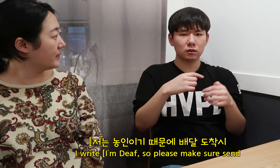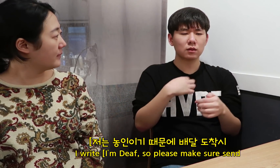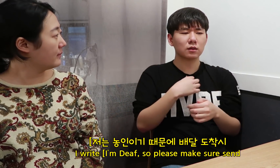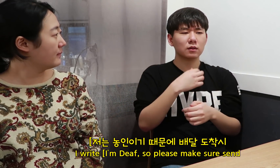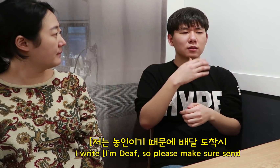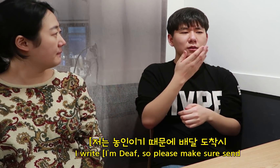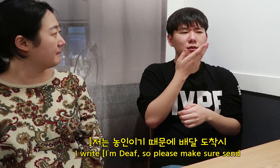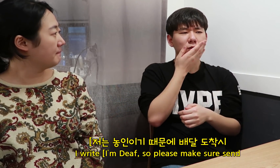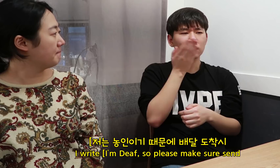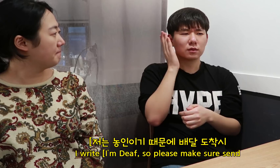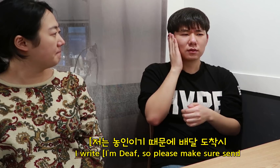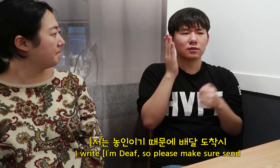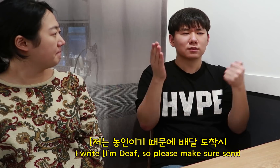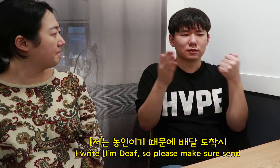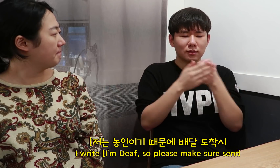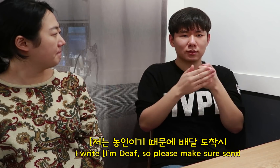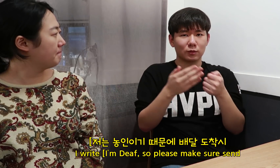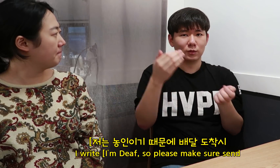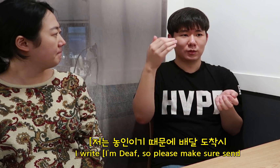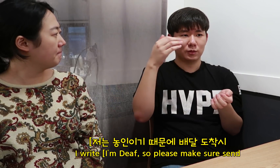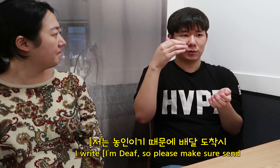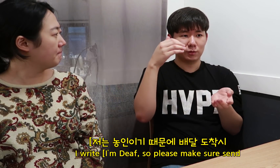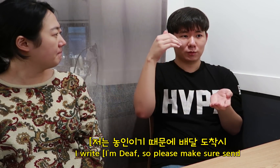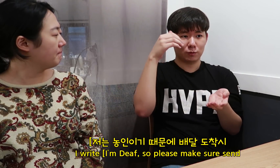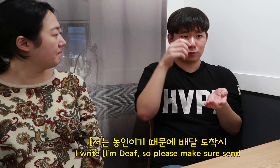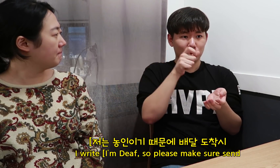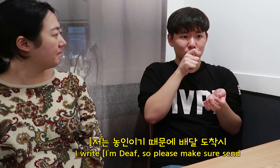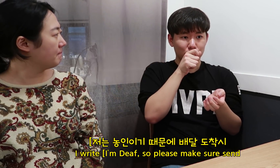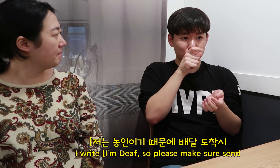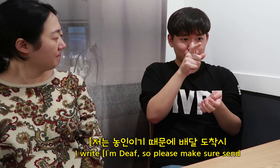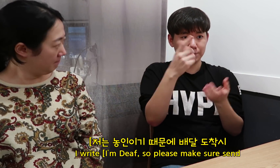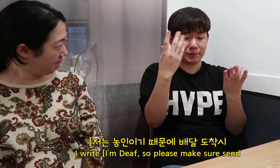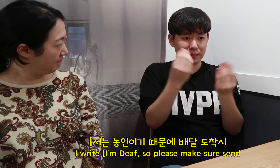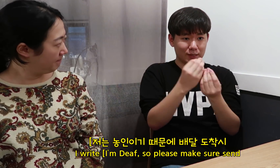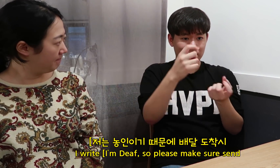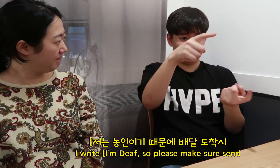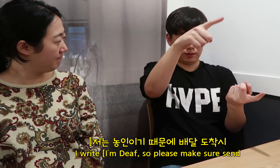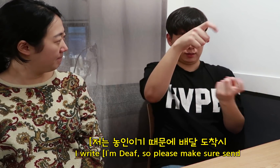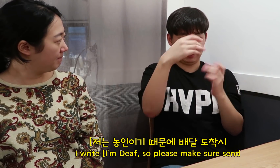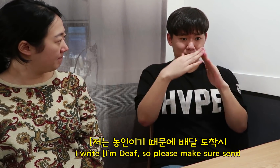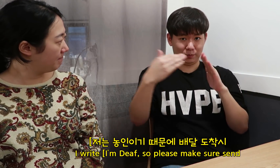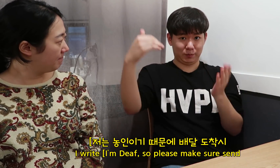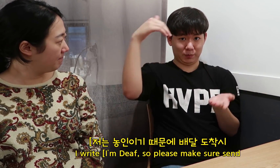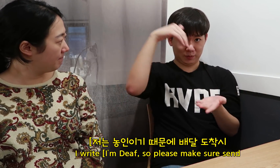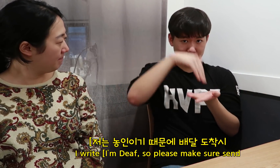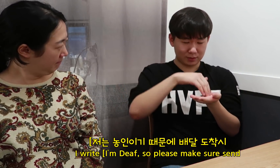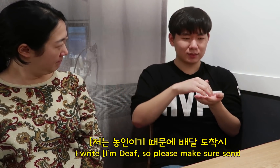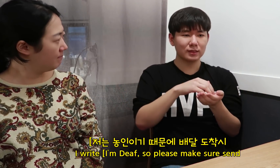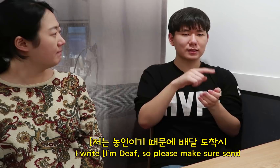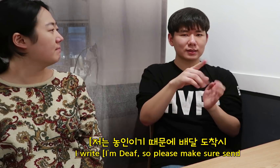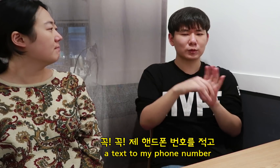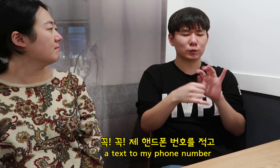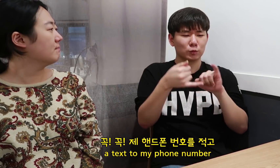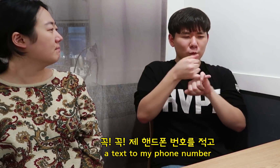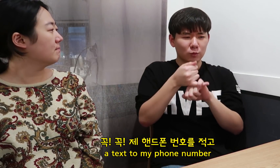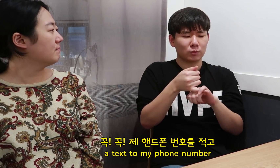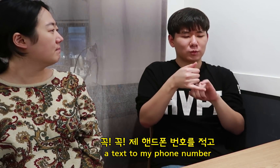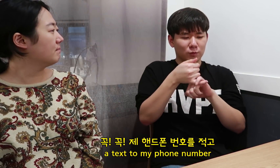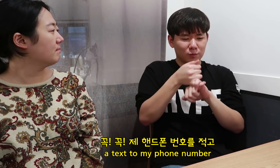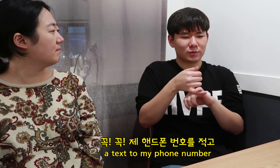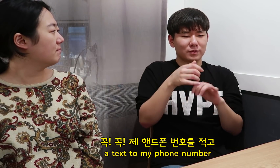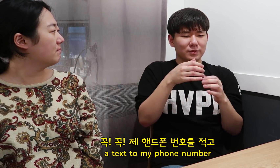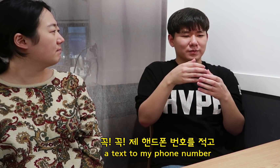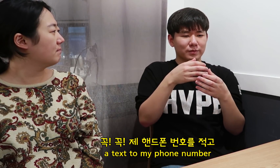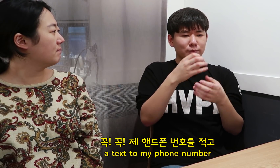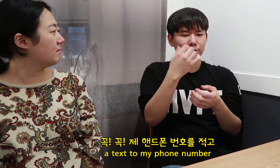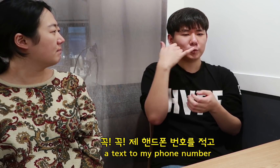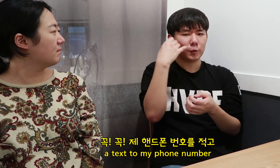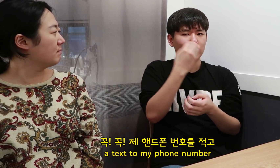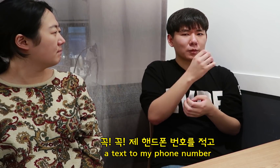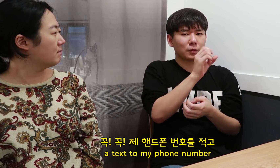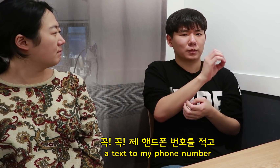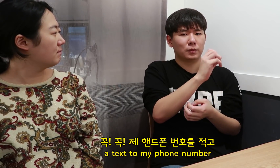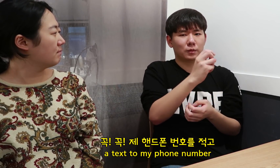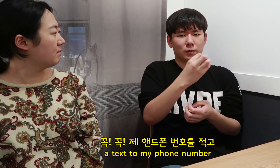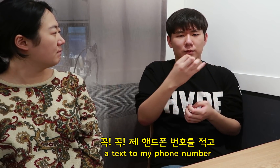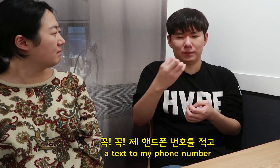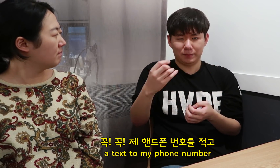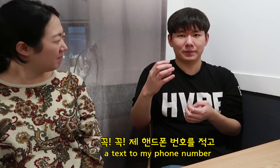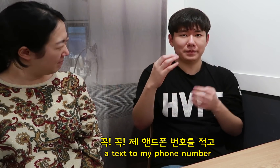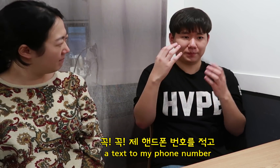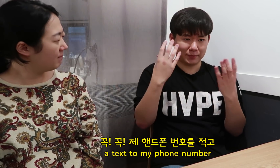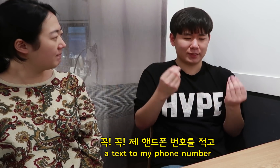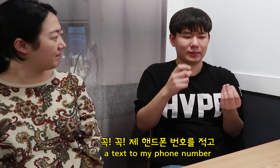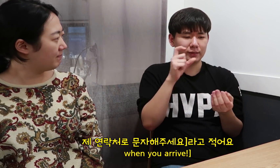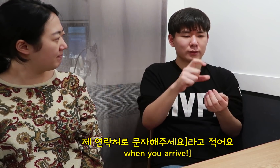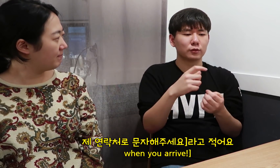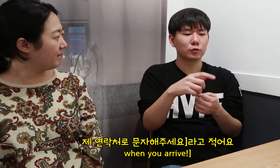I write [I’m Deaf, so please make sure send a text to my phone number